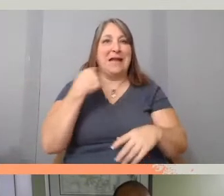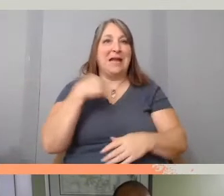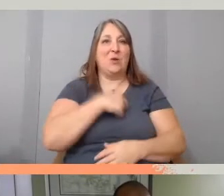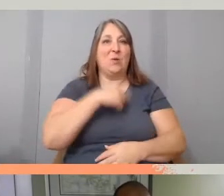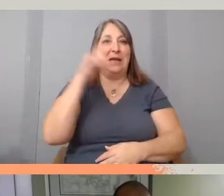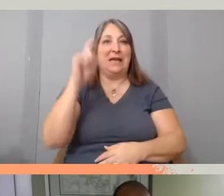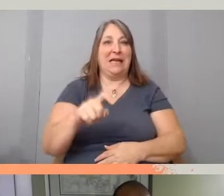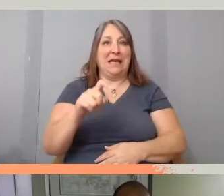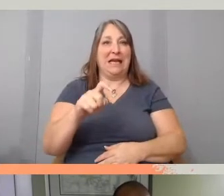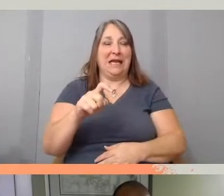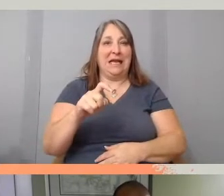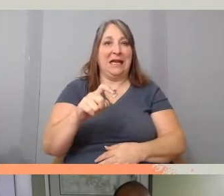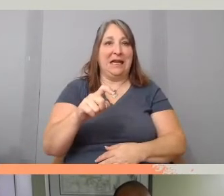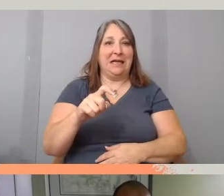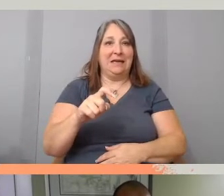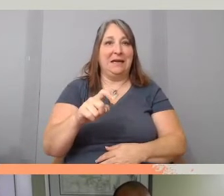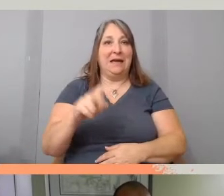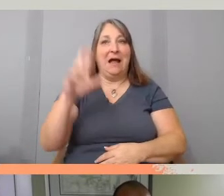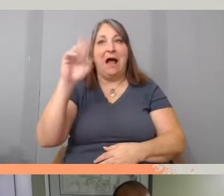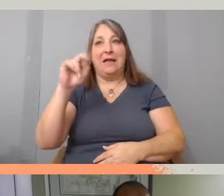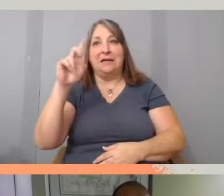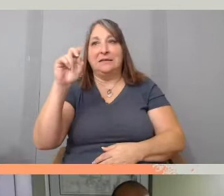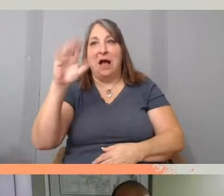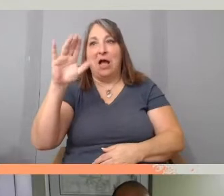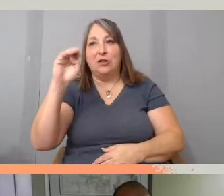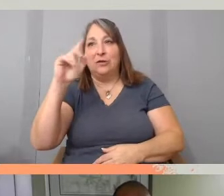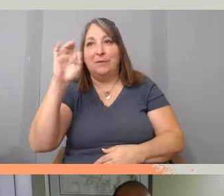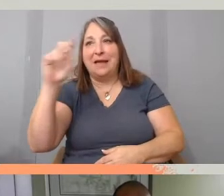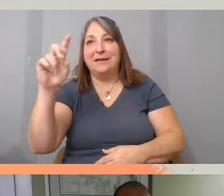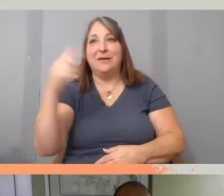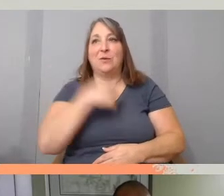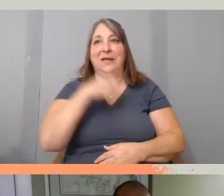"Okay, we need an undocumented impact producer." We need, you know, so forth and so forth.